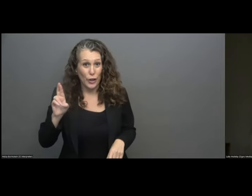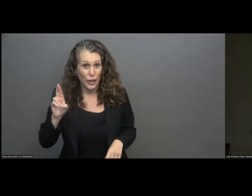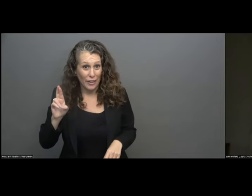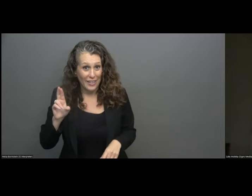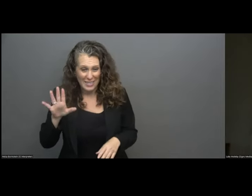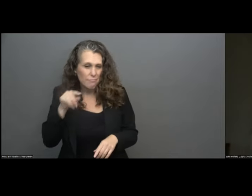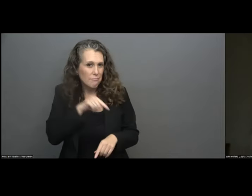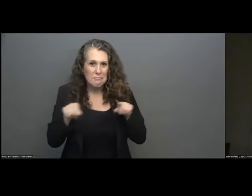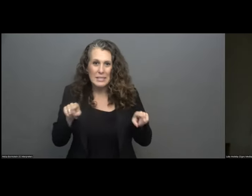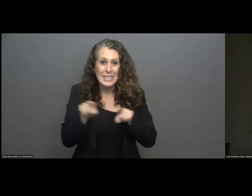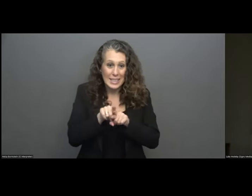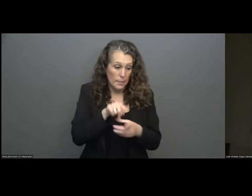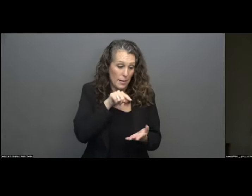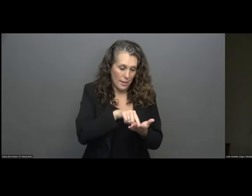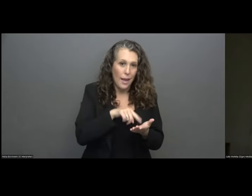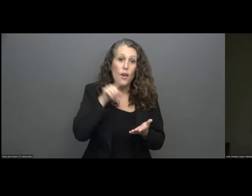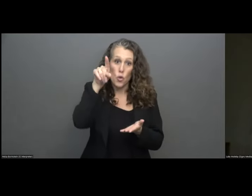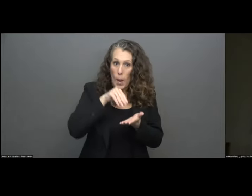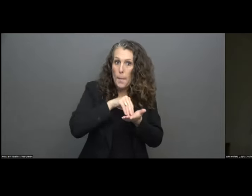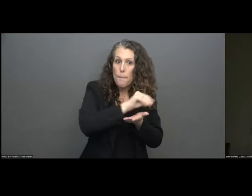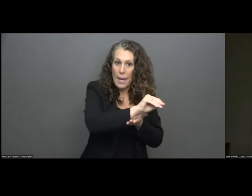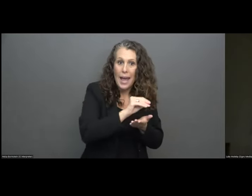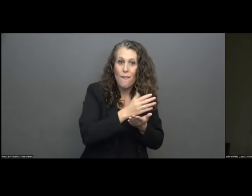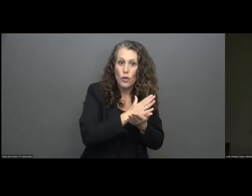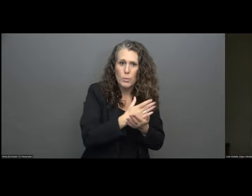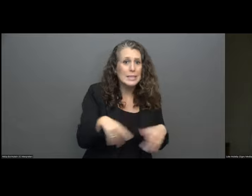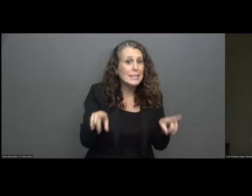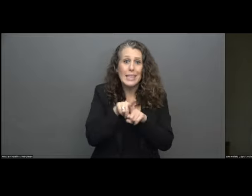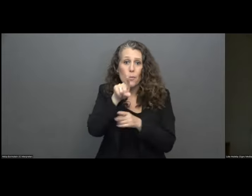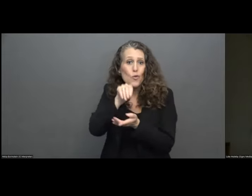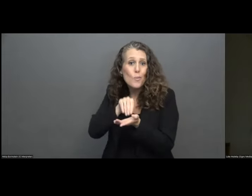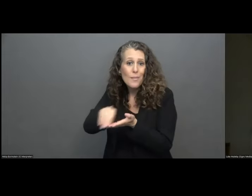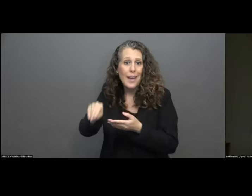you pay for interpretation, as you go, just the way you will pay for Uber or any taxi